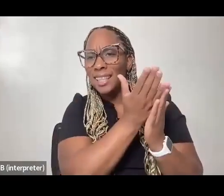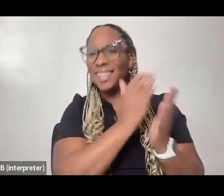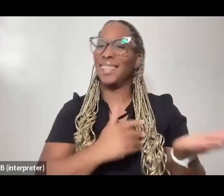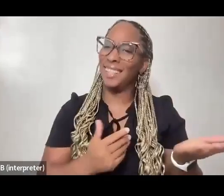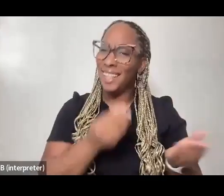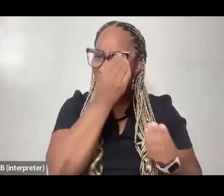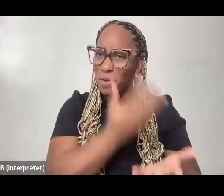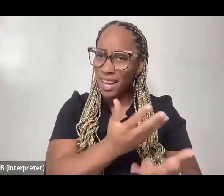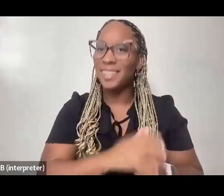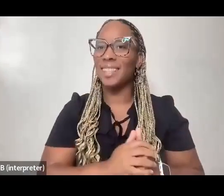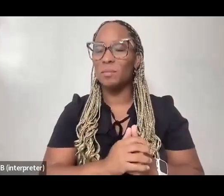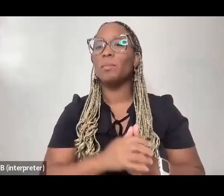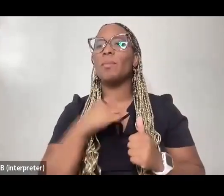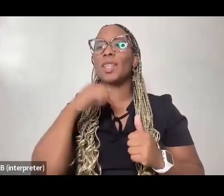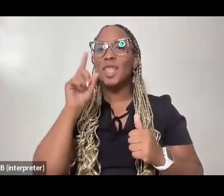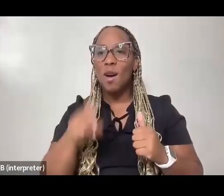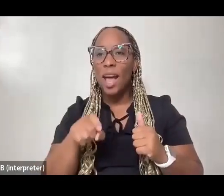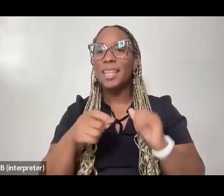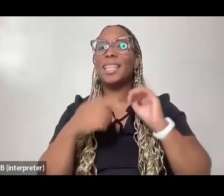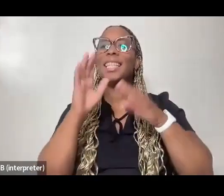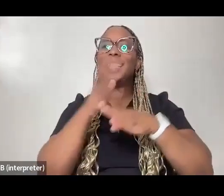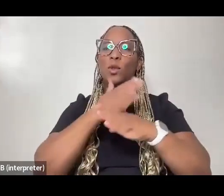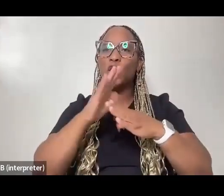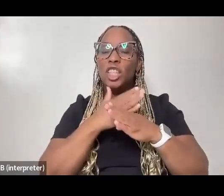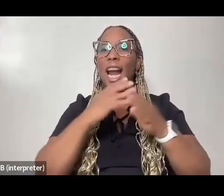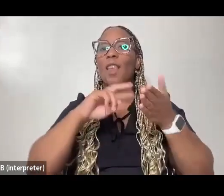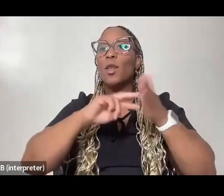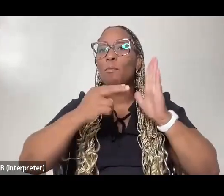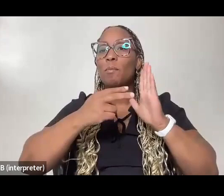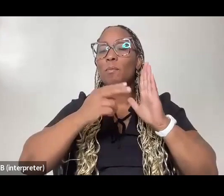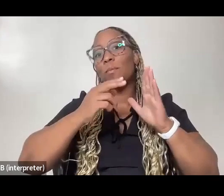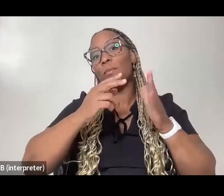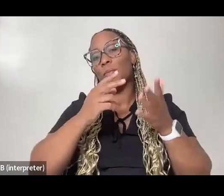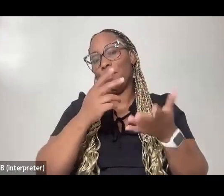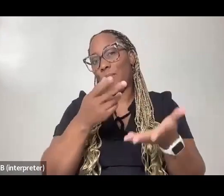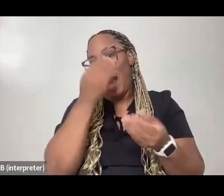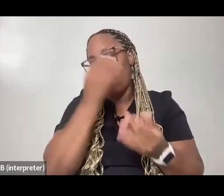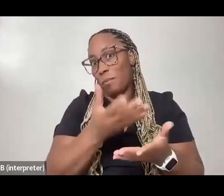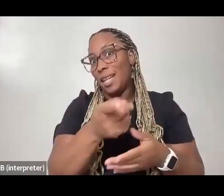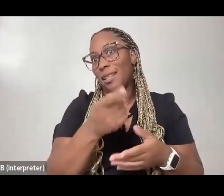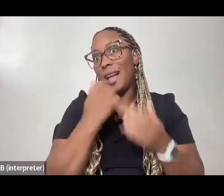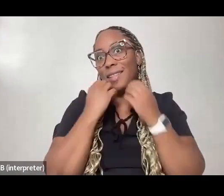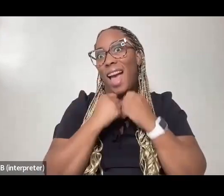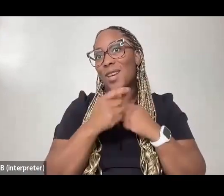Right. So I need to share that meaningful information. So I would say I have a pie